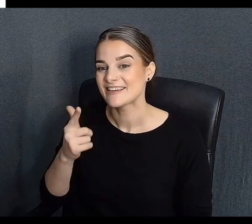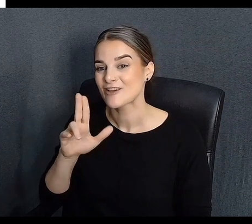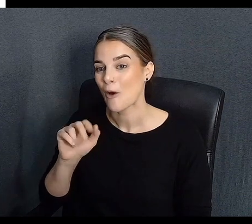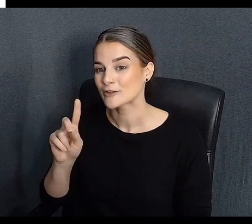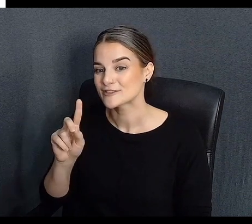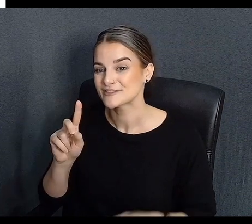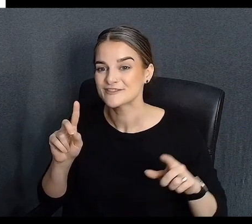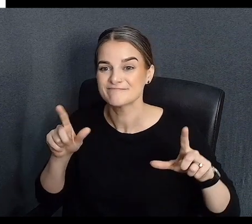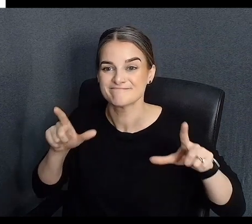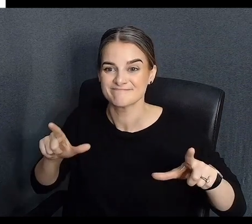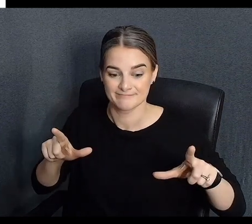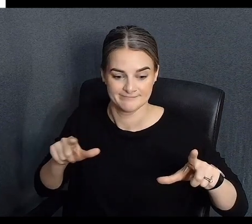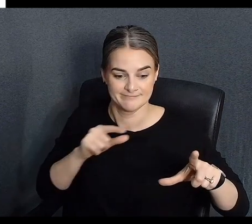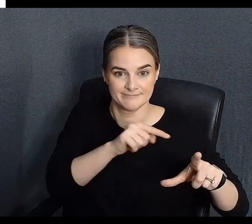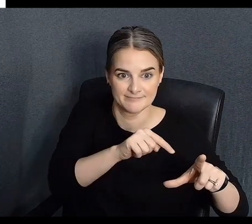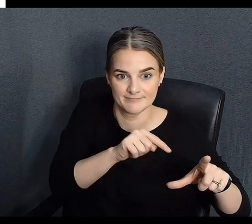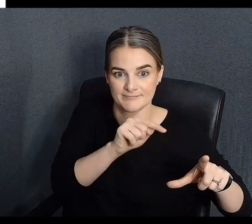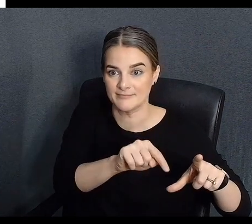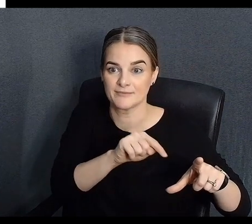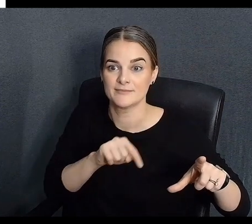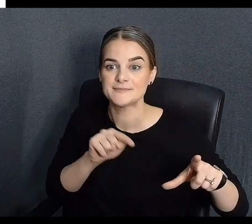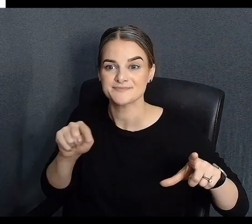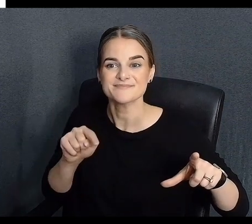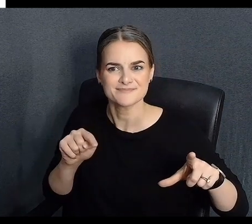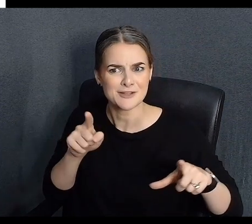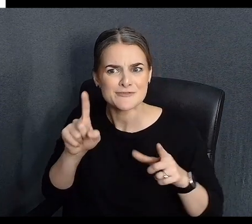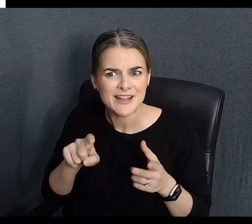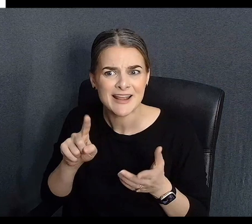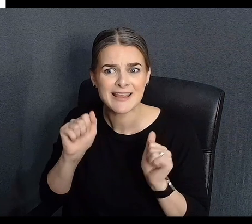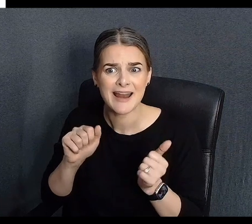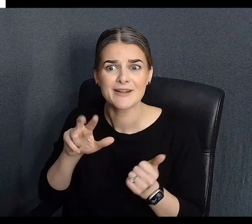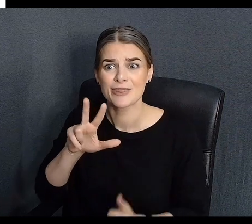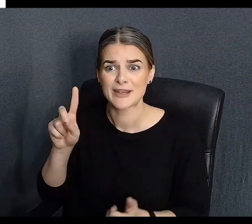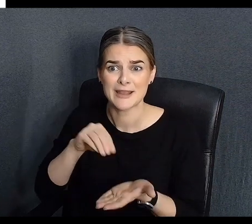we can provide them for you for free through our 3D printing program at TechOWL.